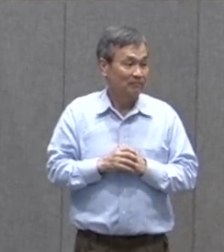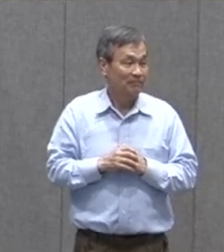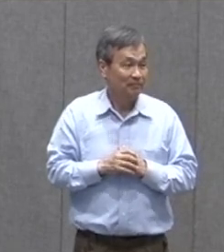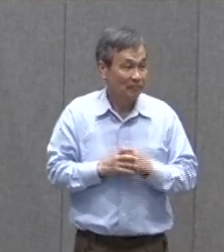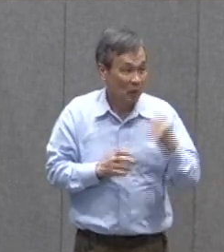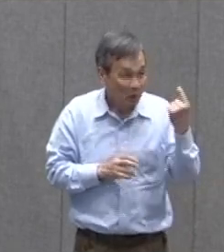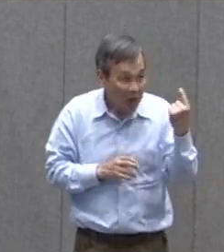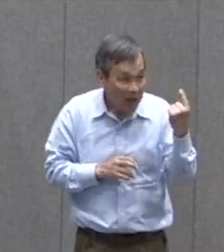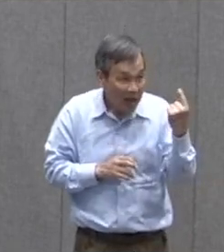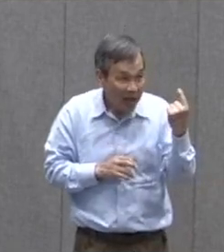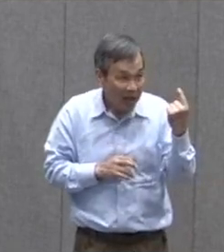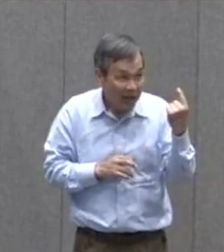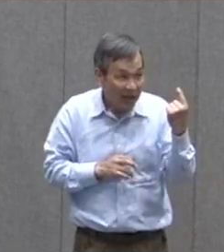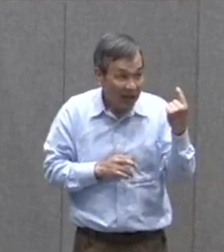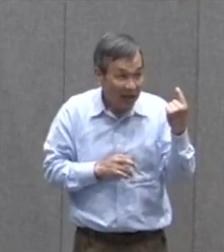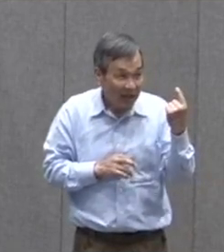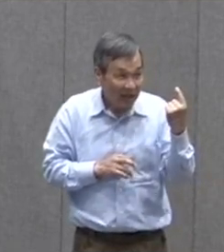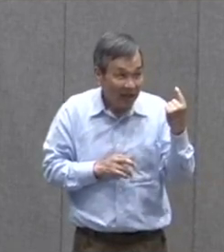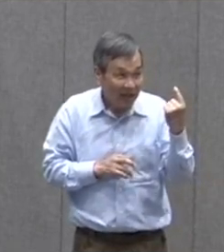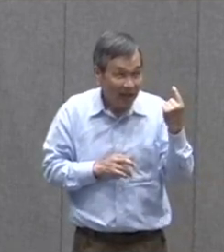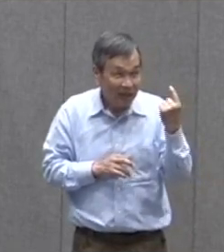One, two,